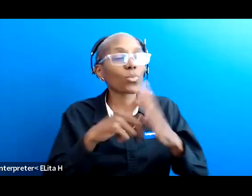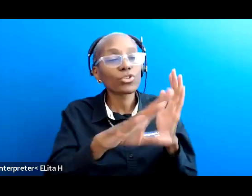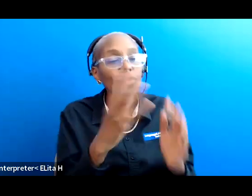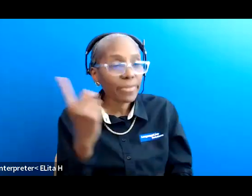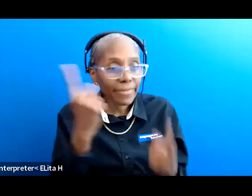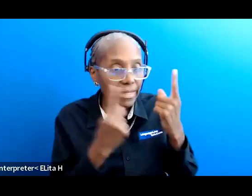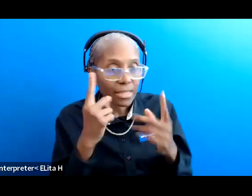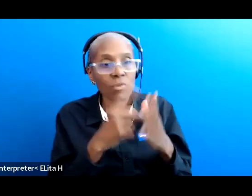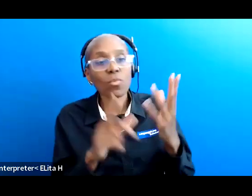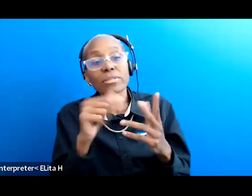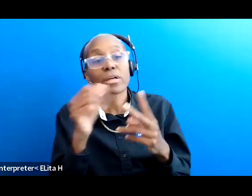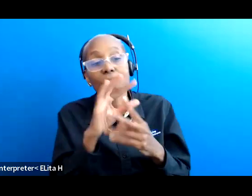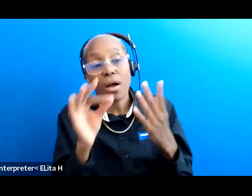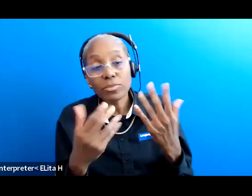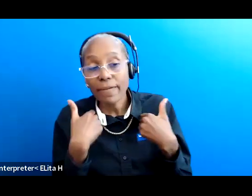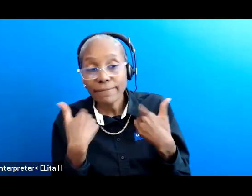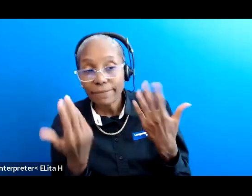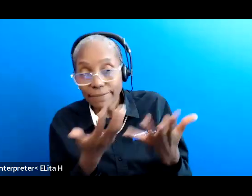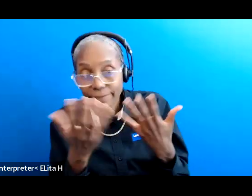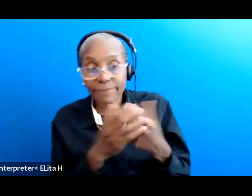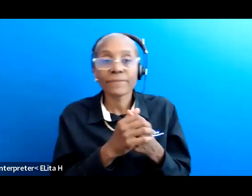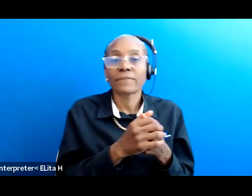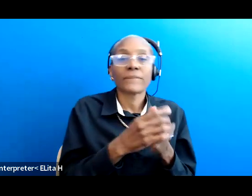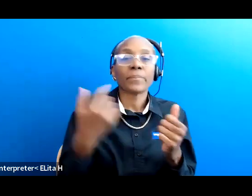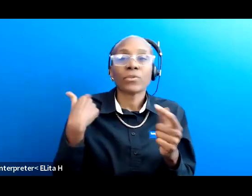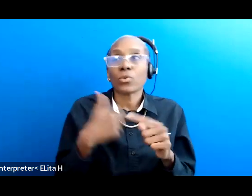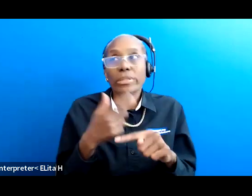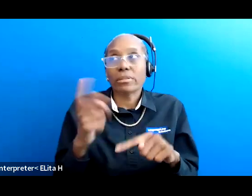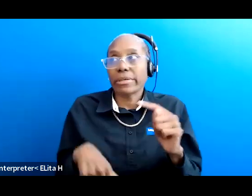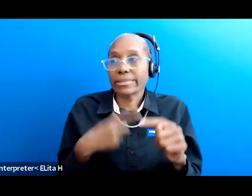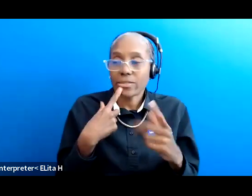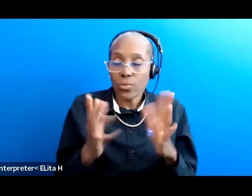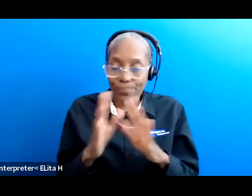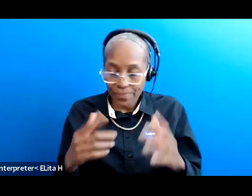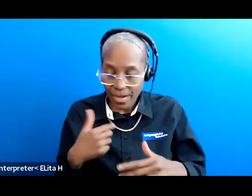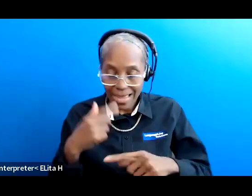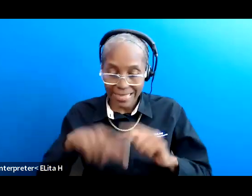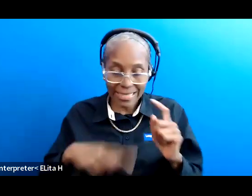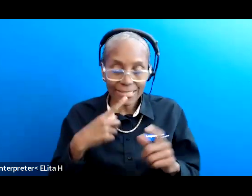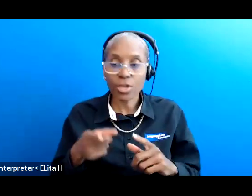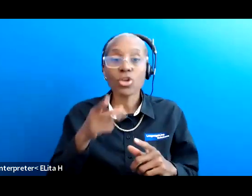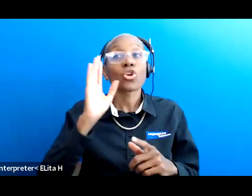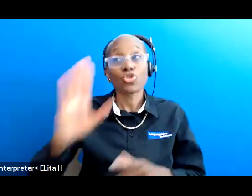them what the alternatives are. We can't say, or I can't say this is what your daughter needs, because